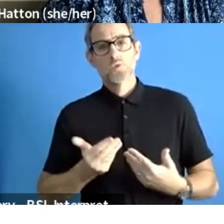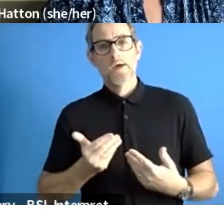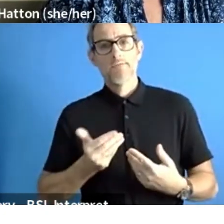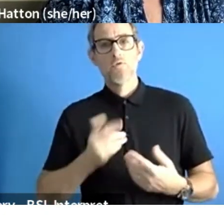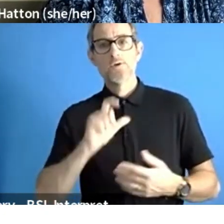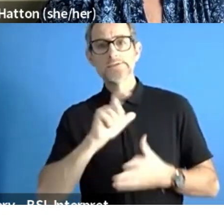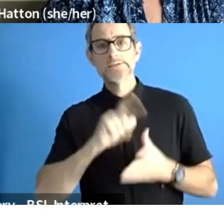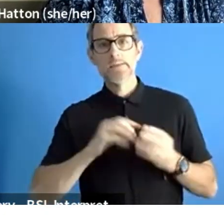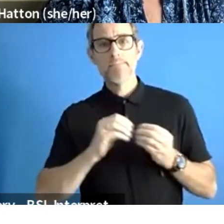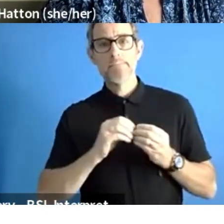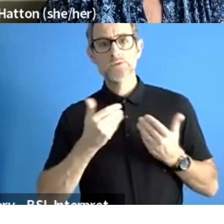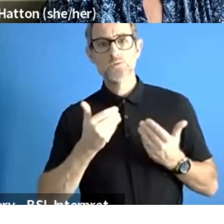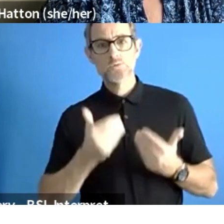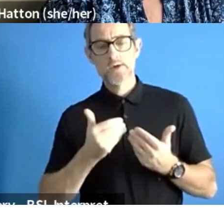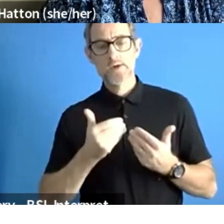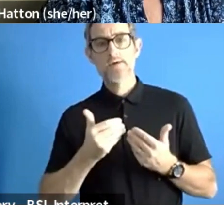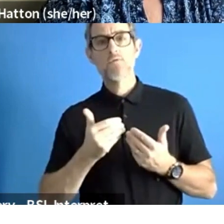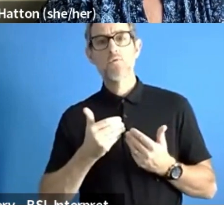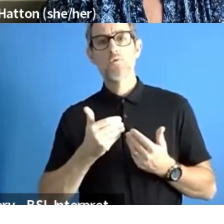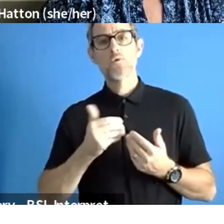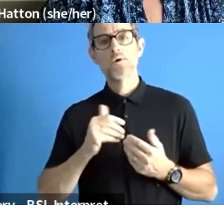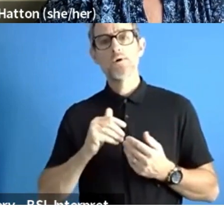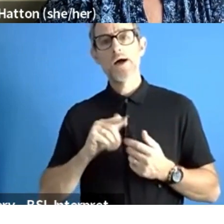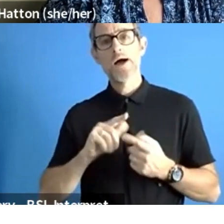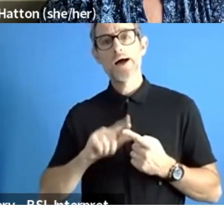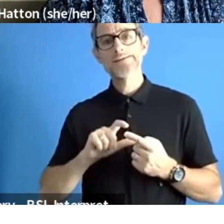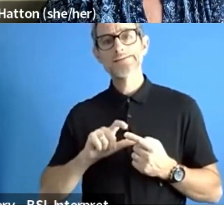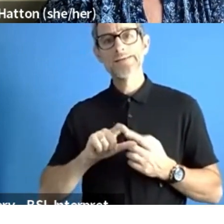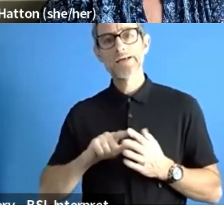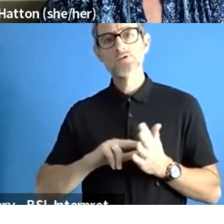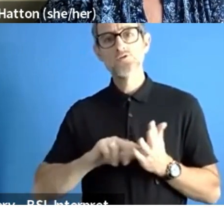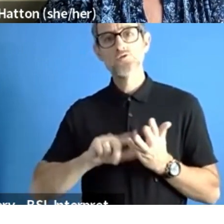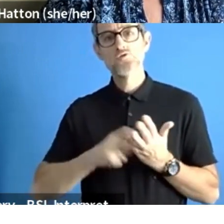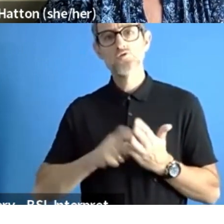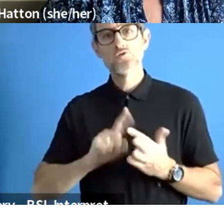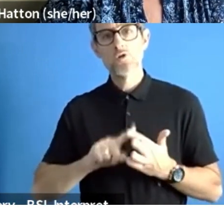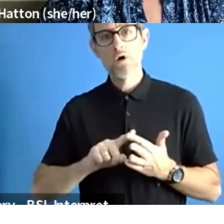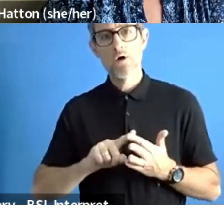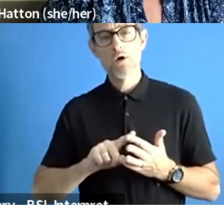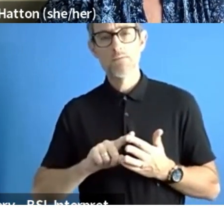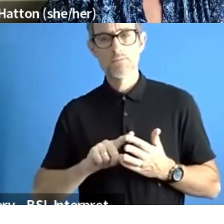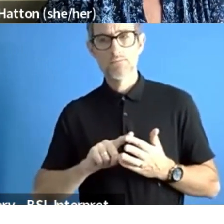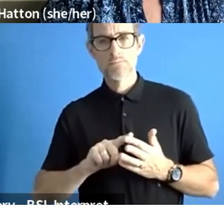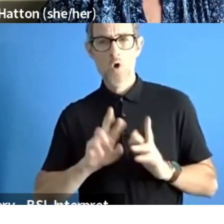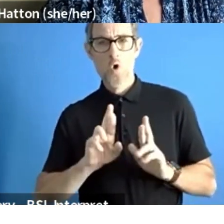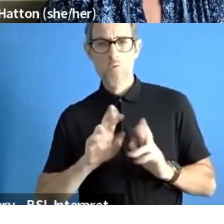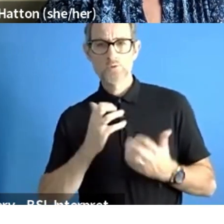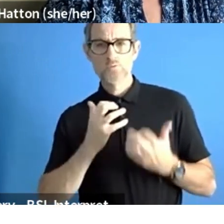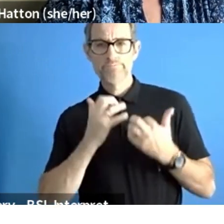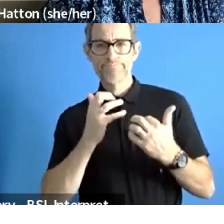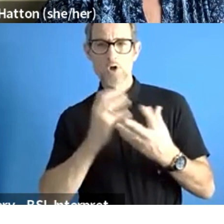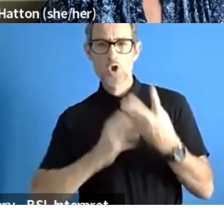Advice and everybody from Accenture and I have learned a lot. I hope the people listening have heard a lot.